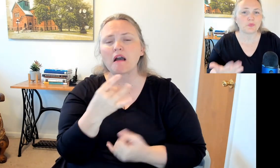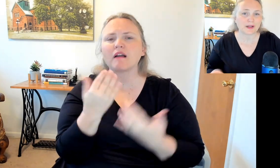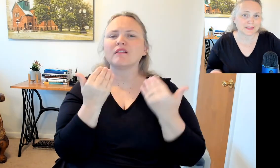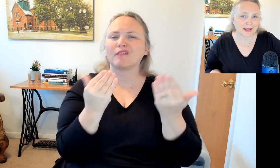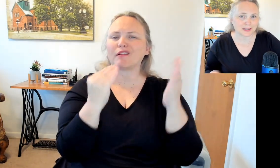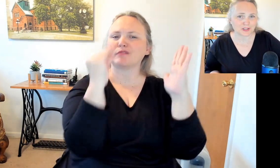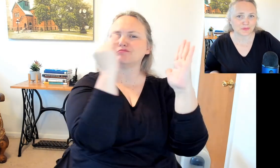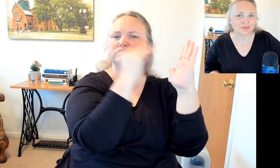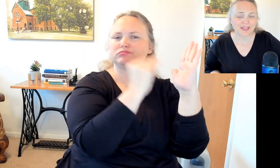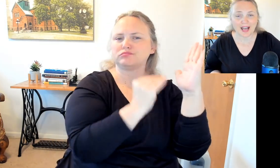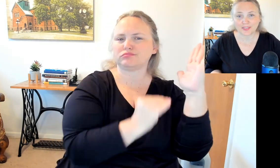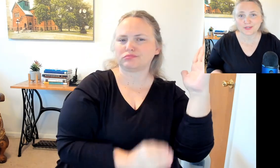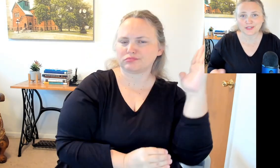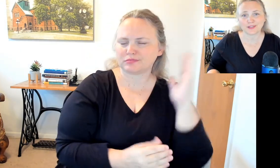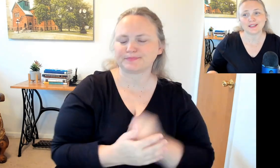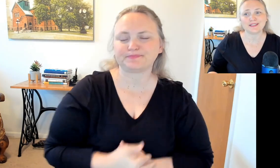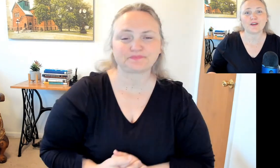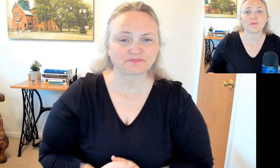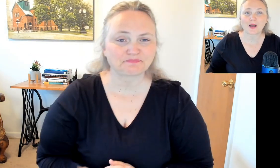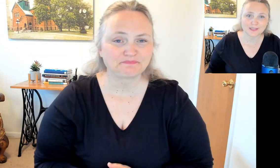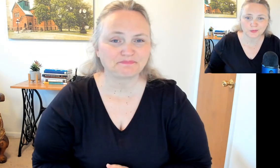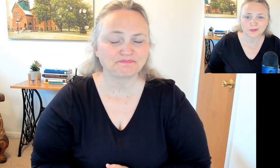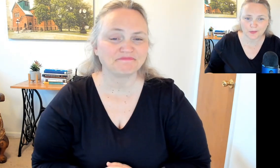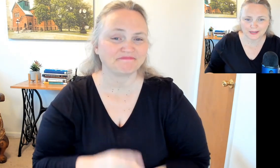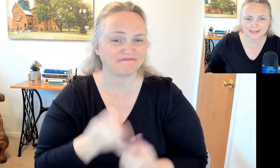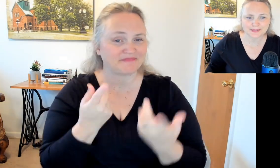What excited you? Add those to your list of possible topics.